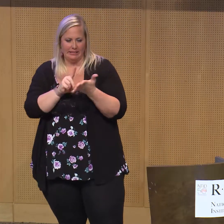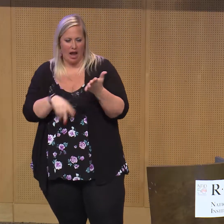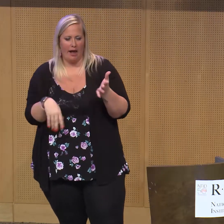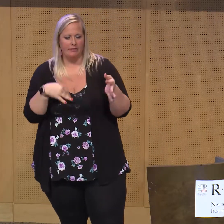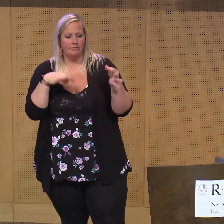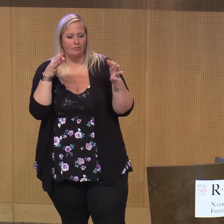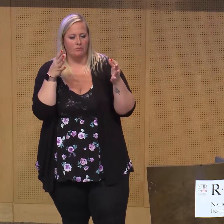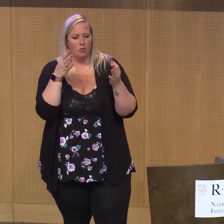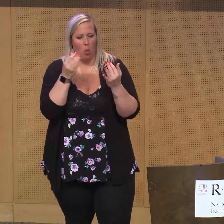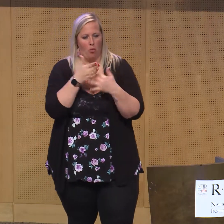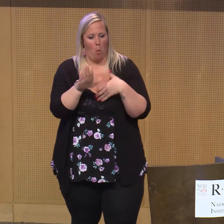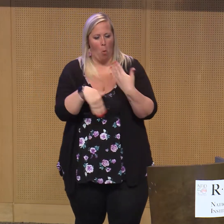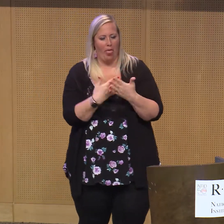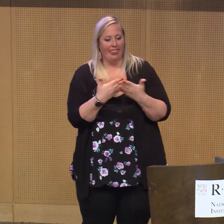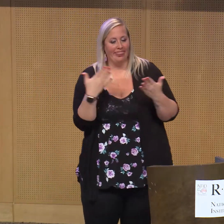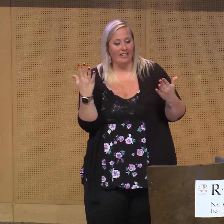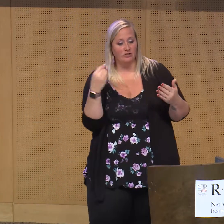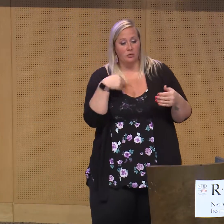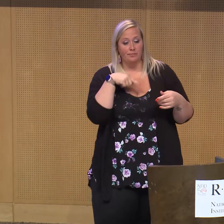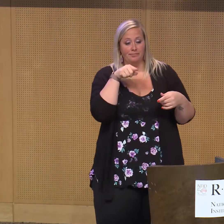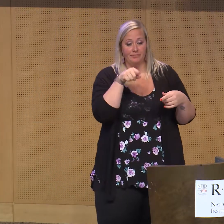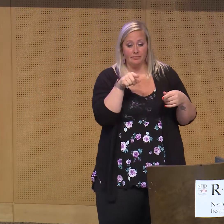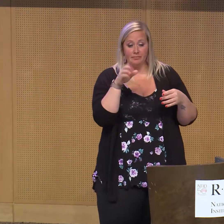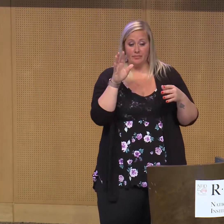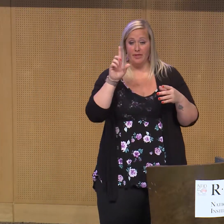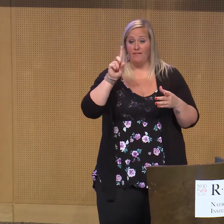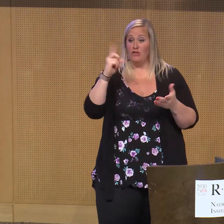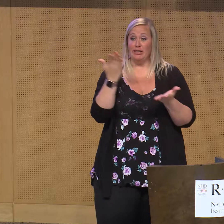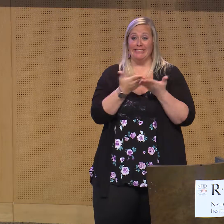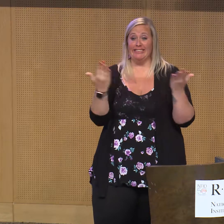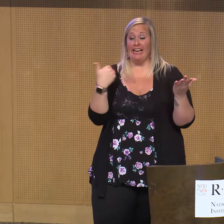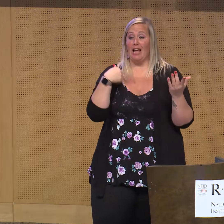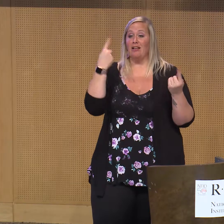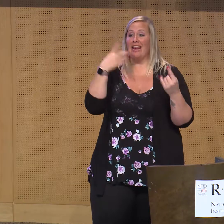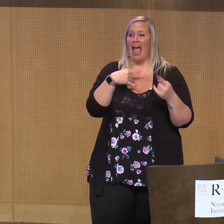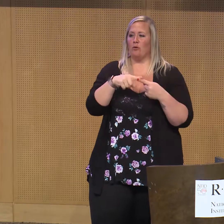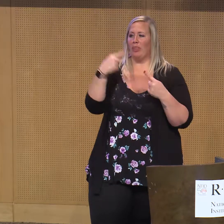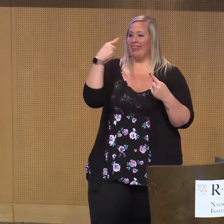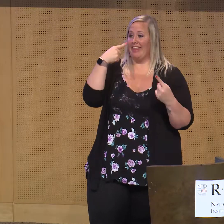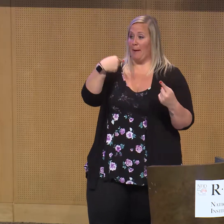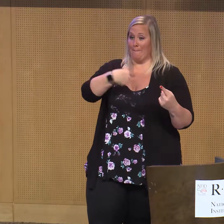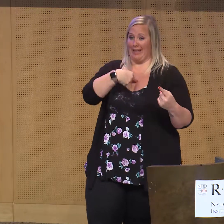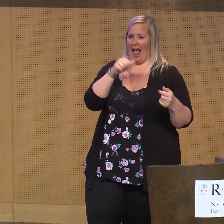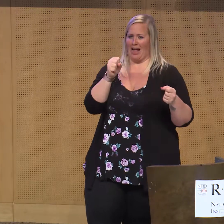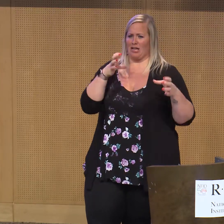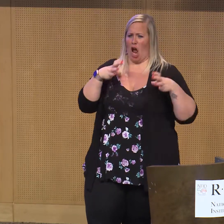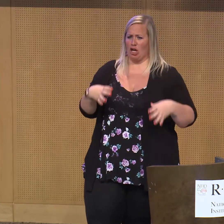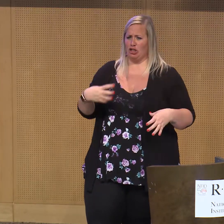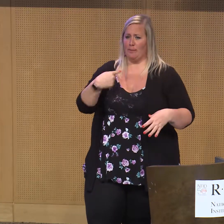So I'll show you a website that I just designed. I'll go through the whole thing. So the first thing that I like to do